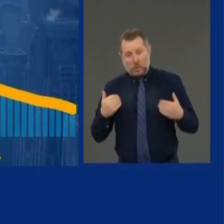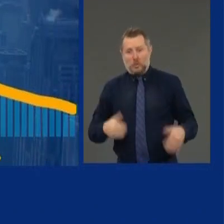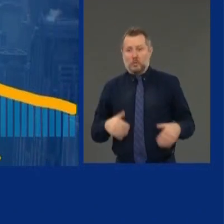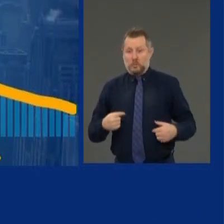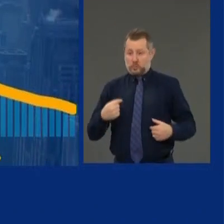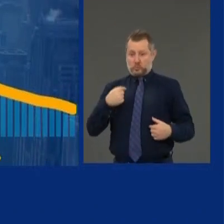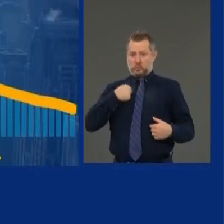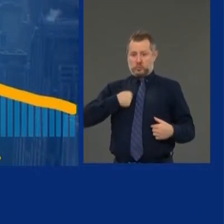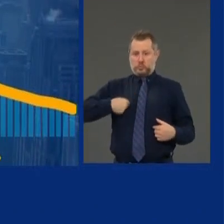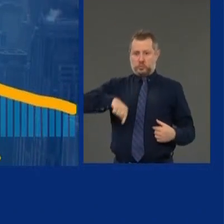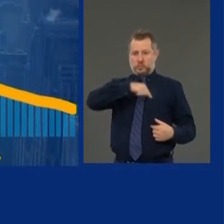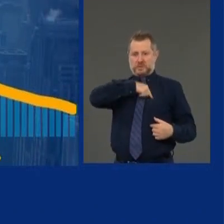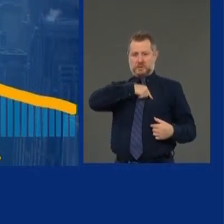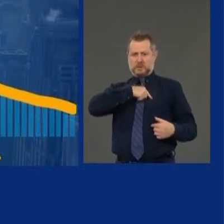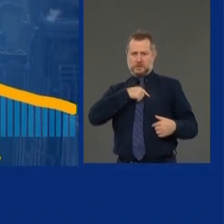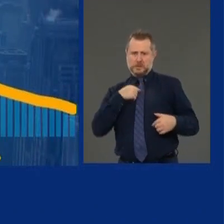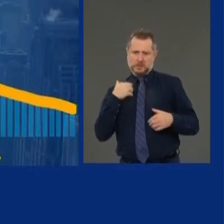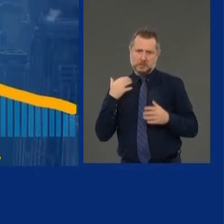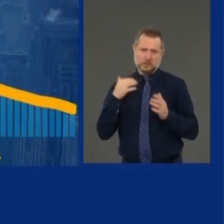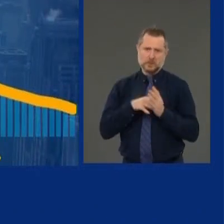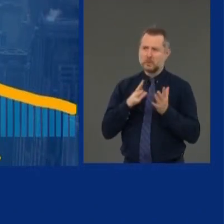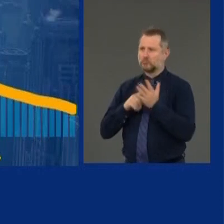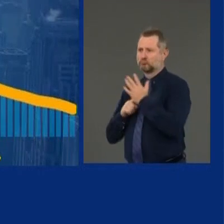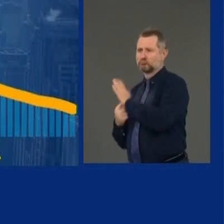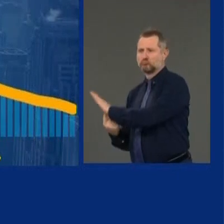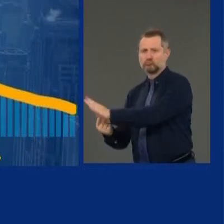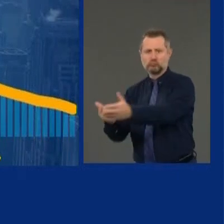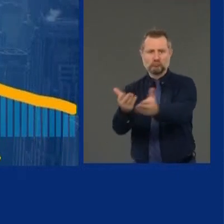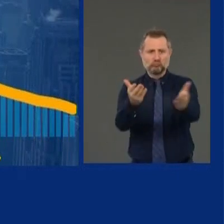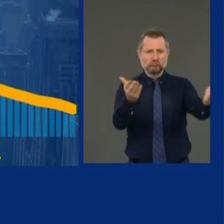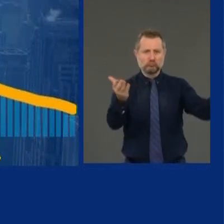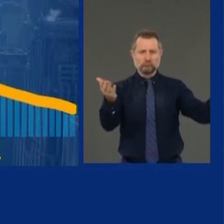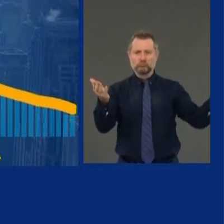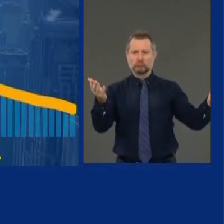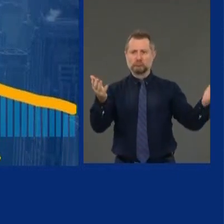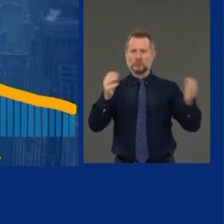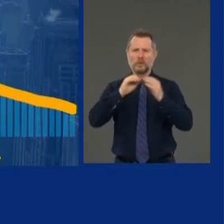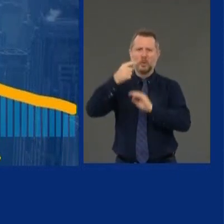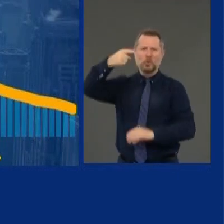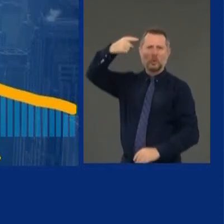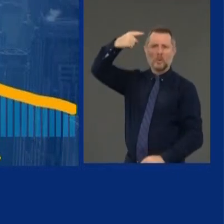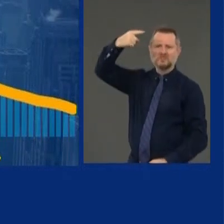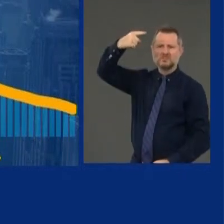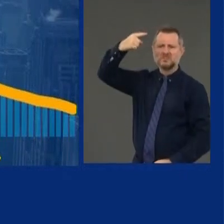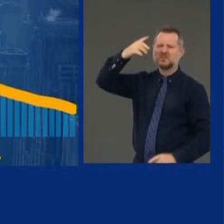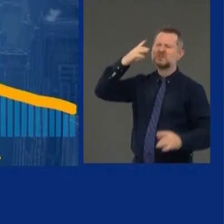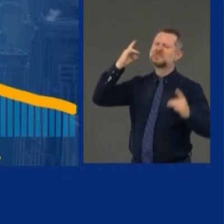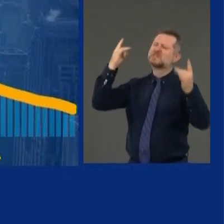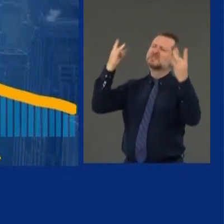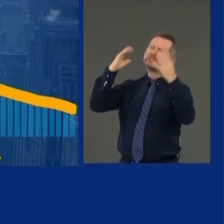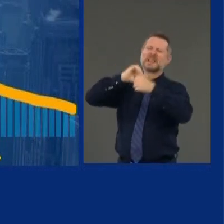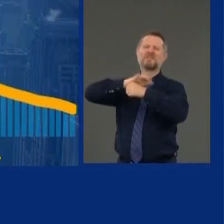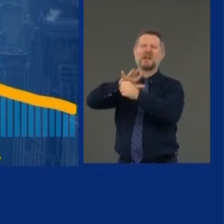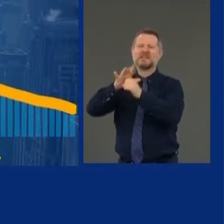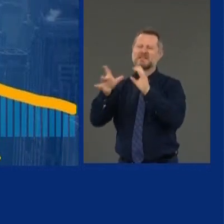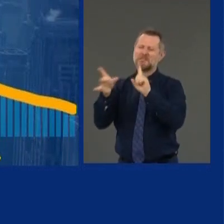IN THE UNITED STATES OF AMERICA.